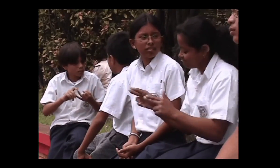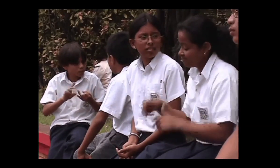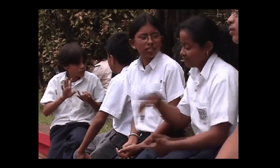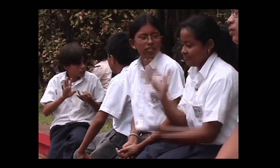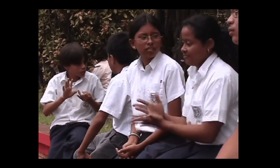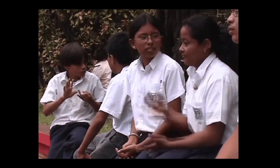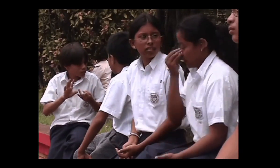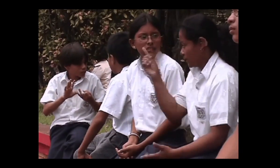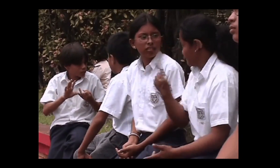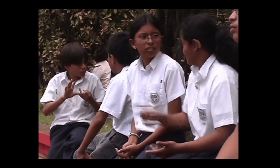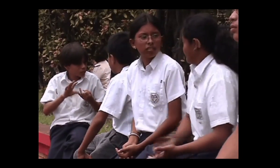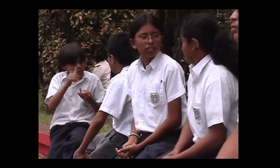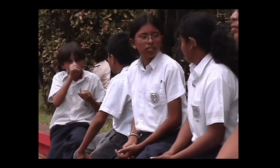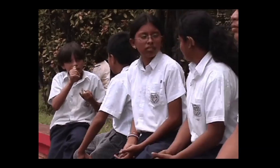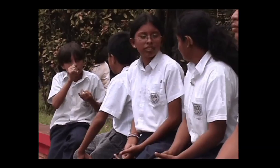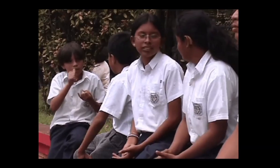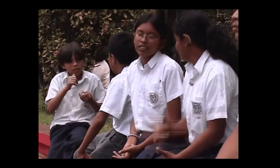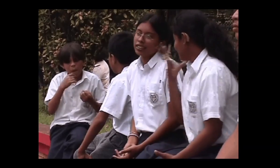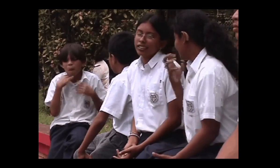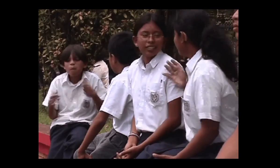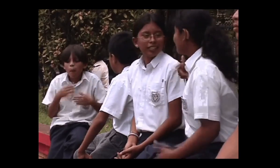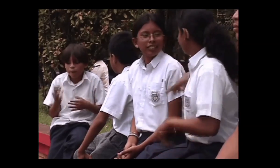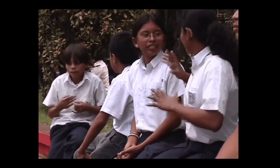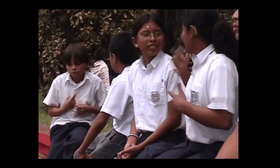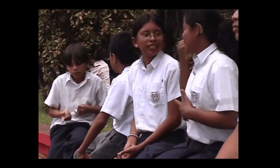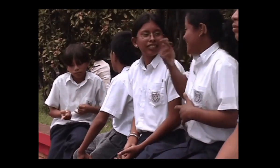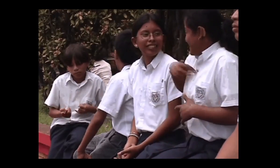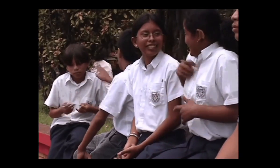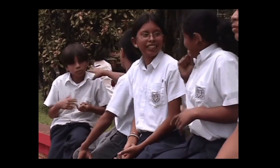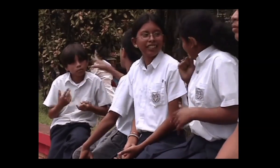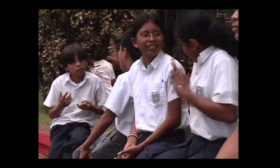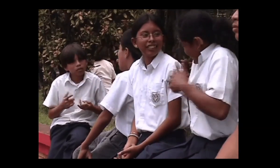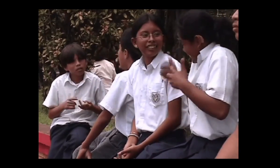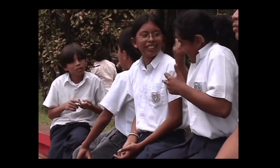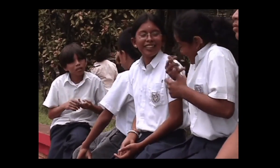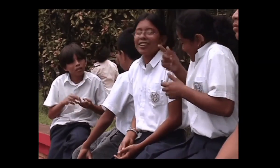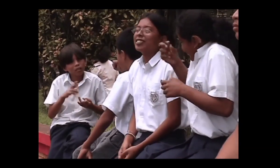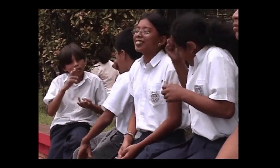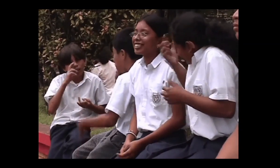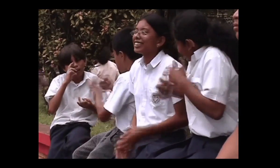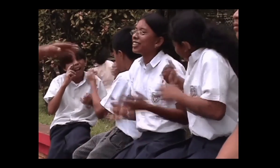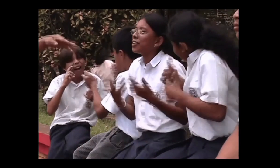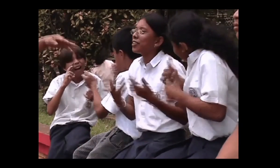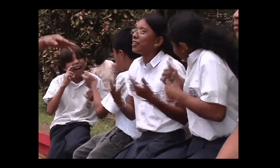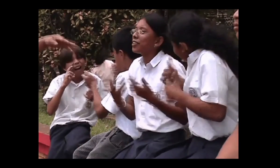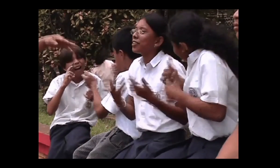steps of the language further back when these kids were four and five years old